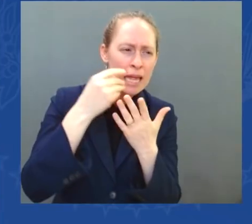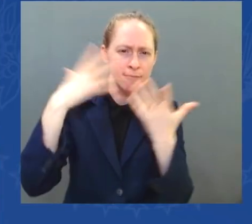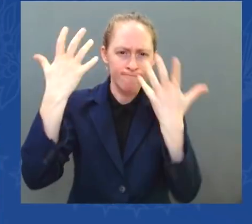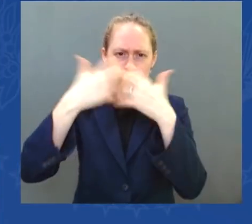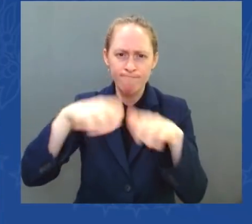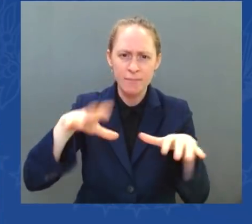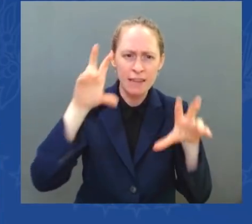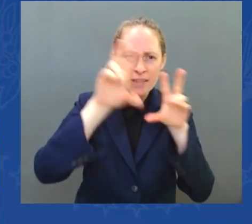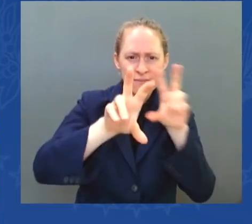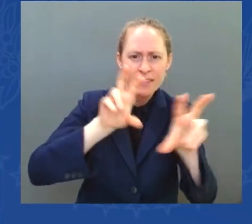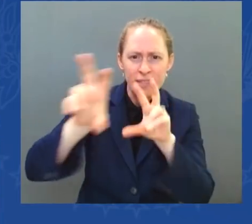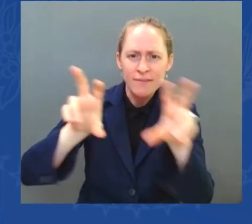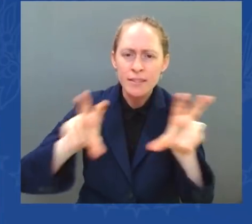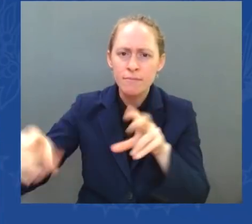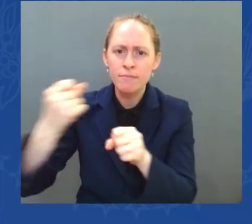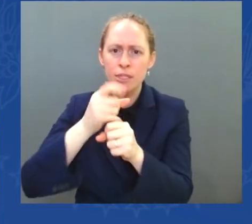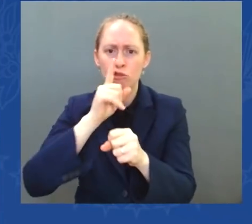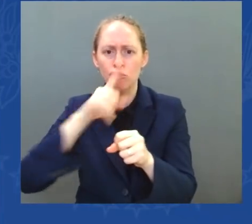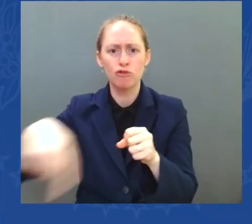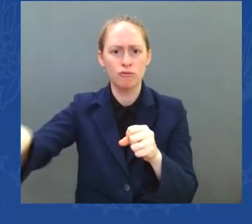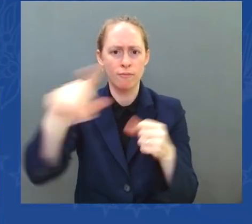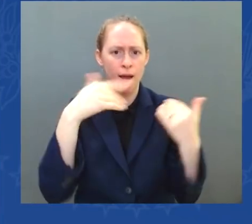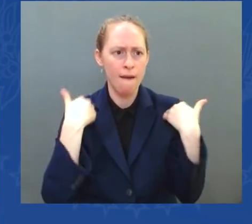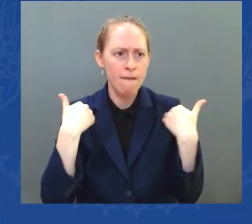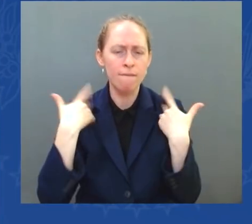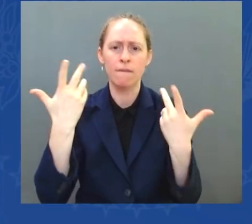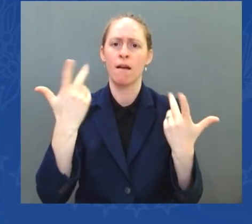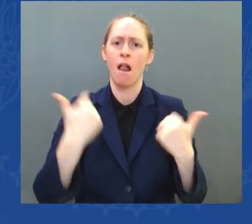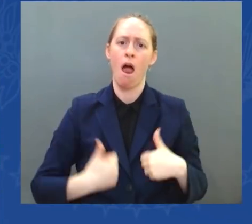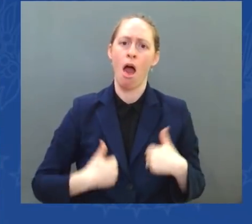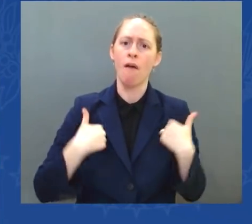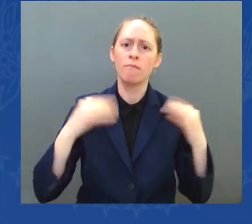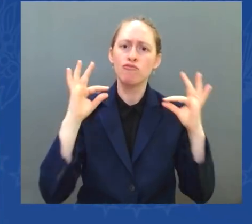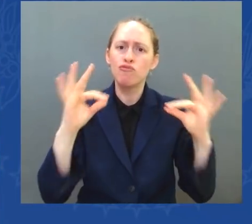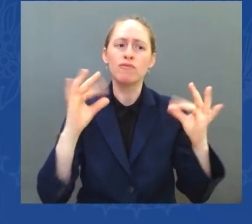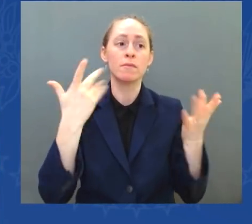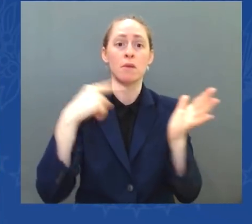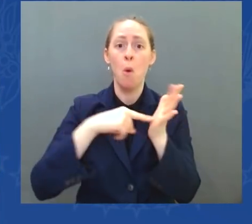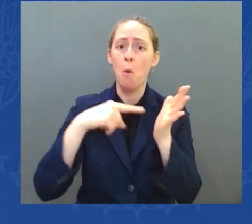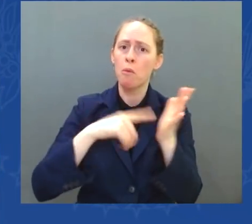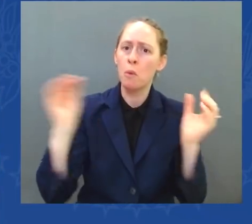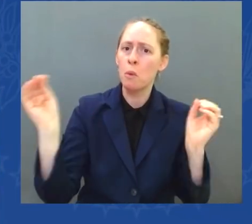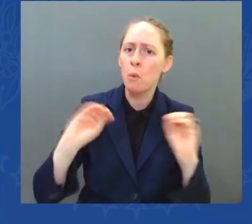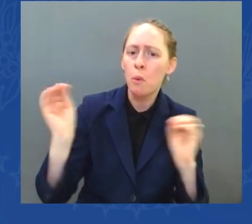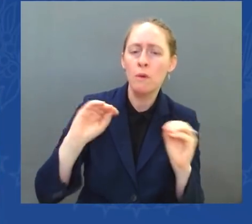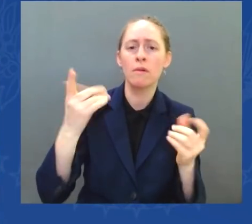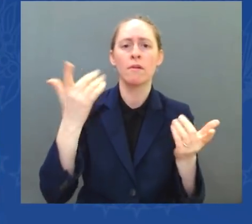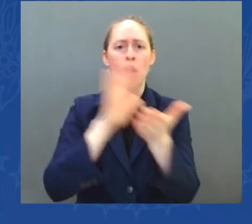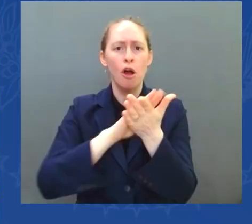He's never at high speed internet rural communities. He's delivered well-deserved raise for teachers and first responders.